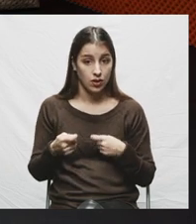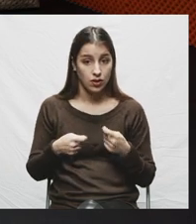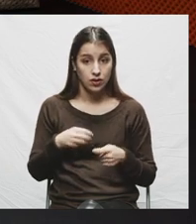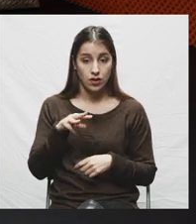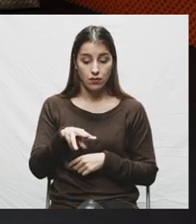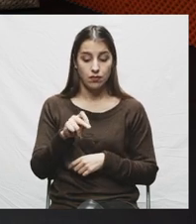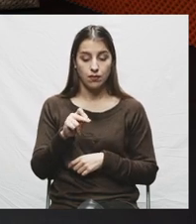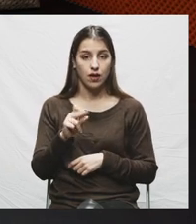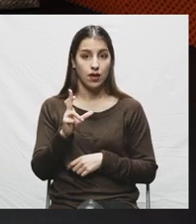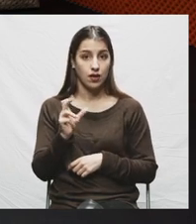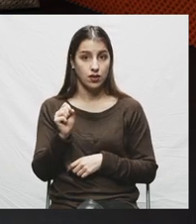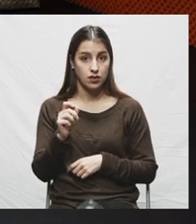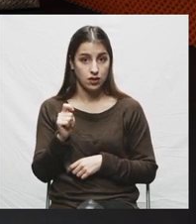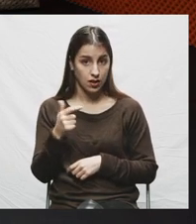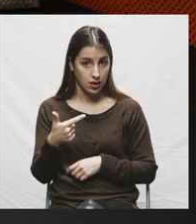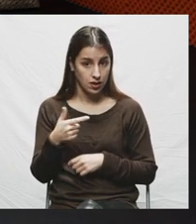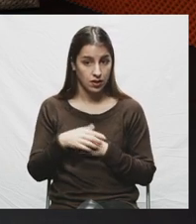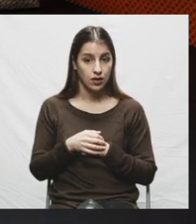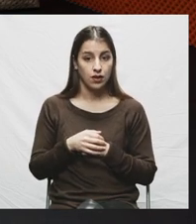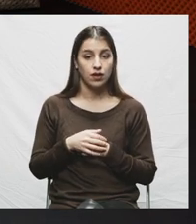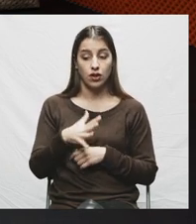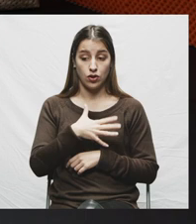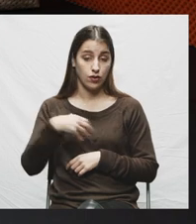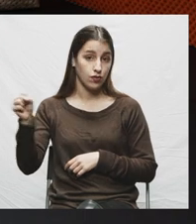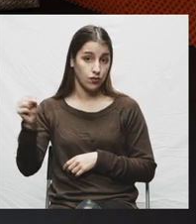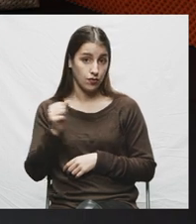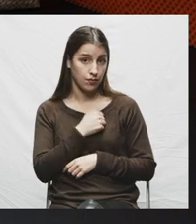got truly upset with the situation and took me to her home.